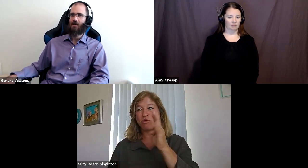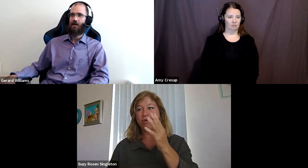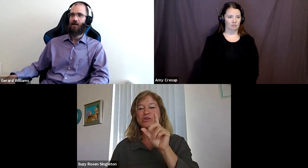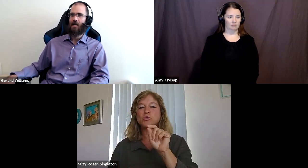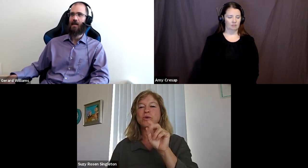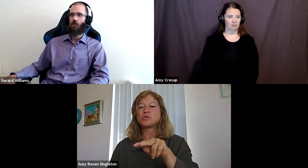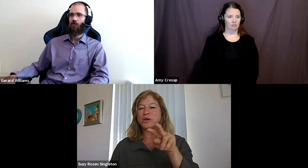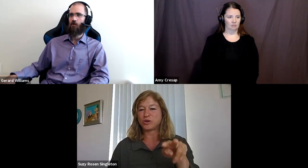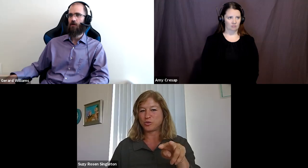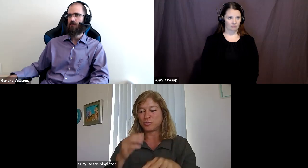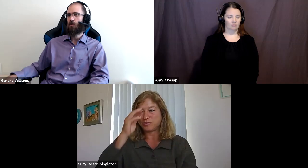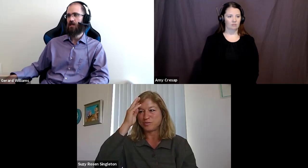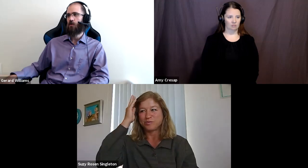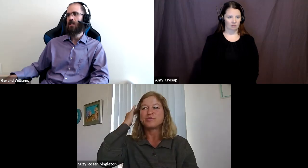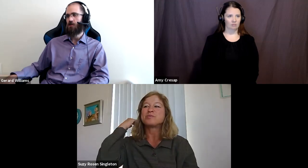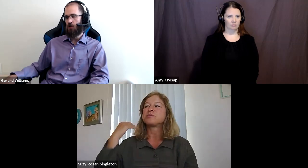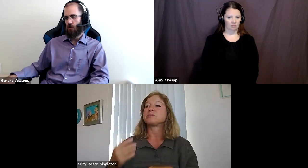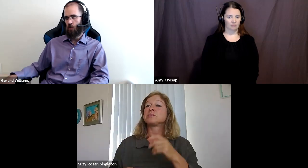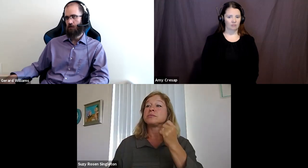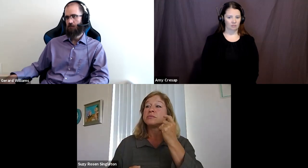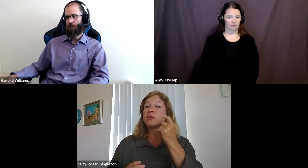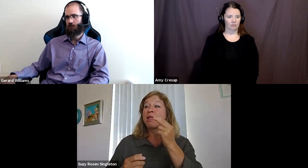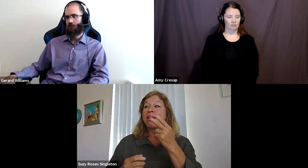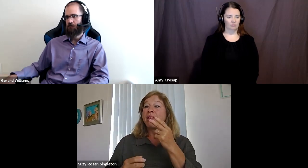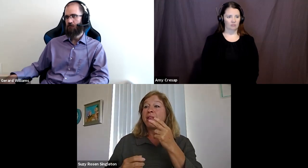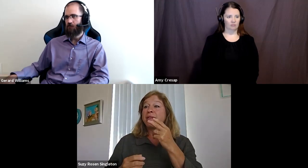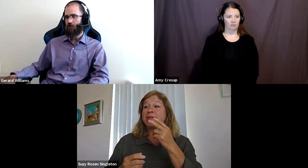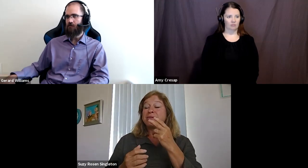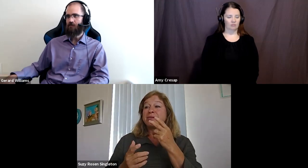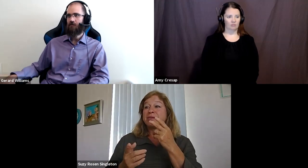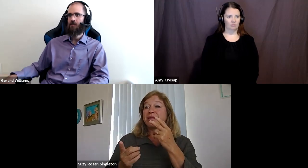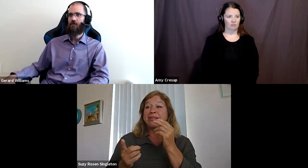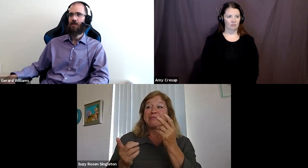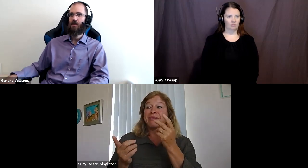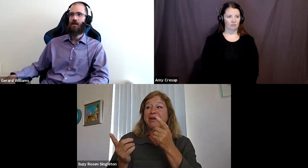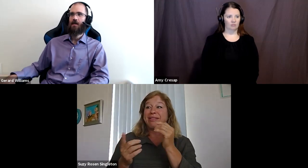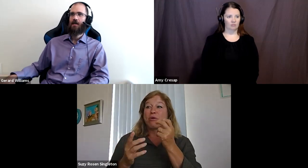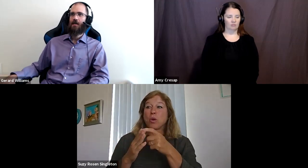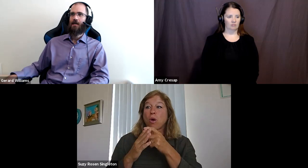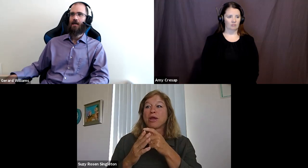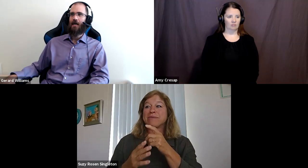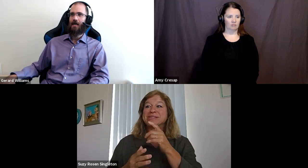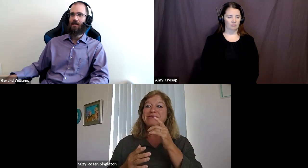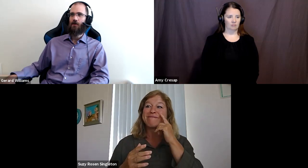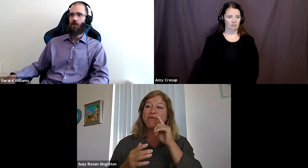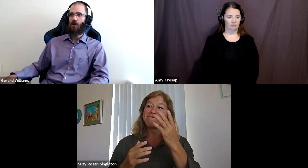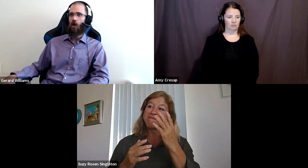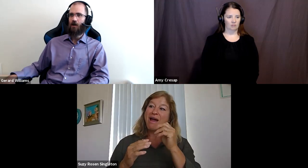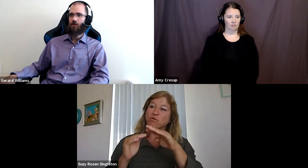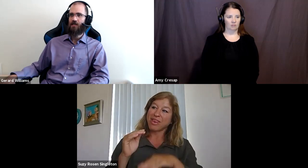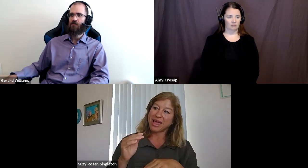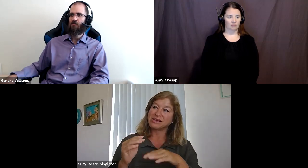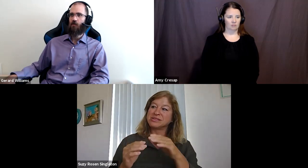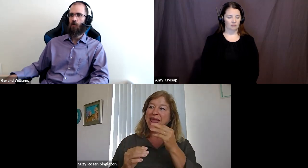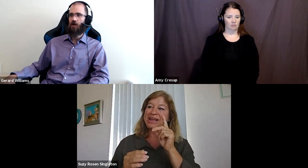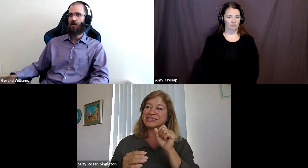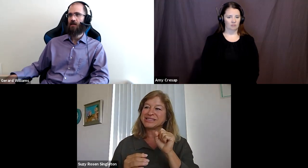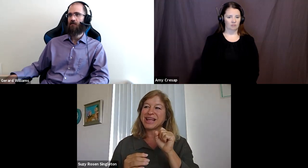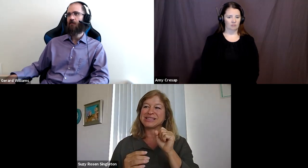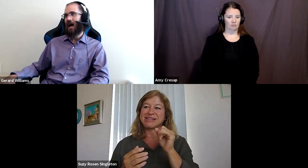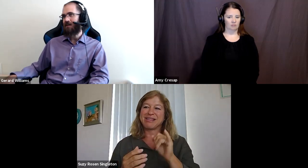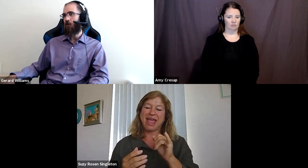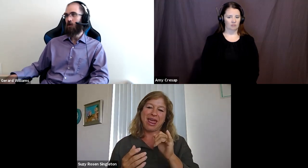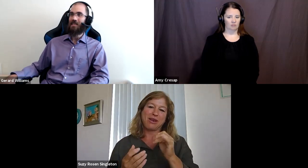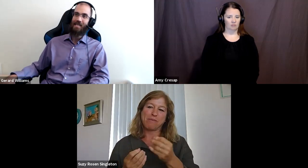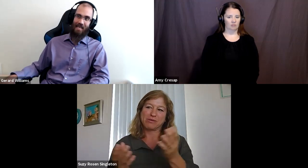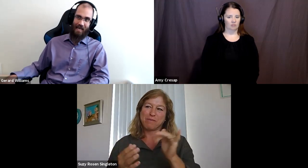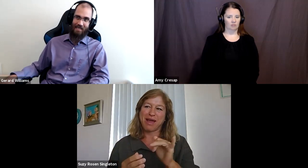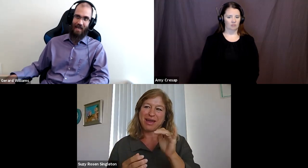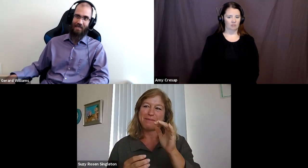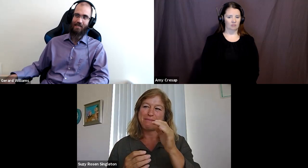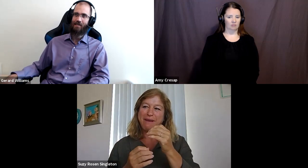of 2022. The requirements for the five or less handsets